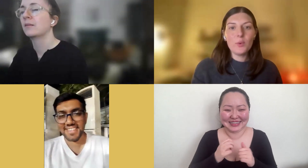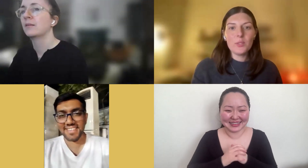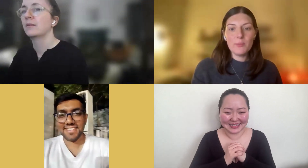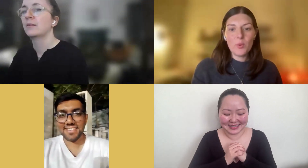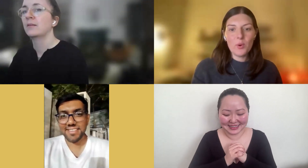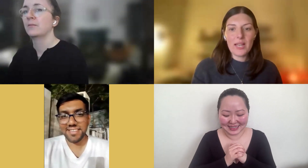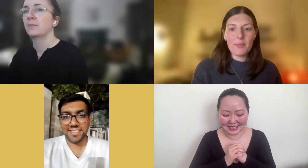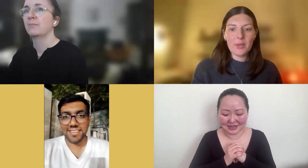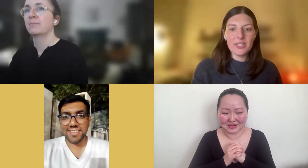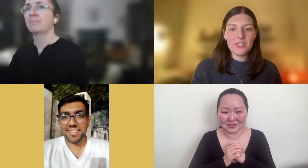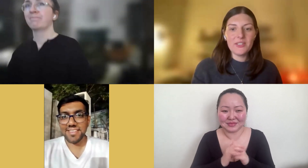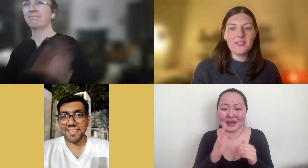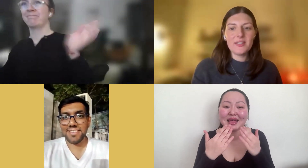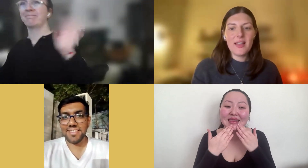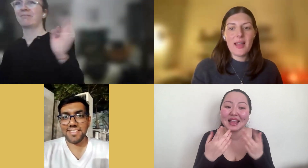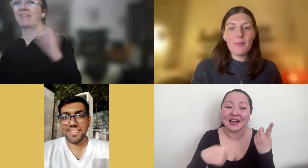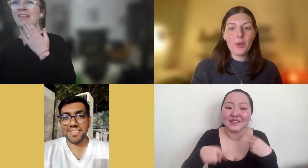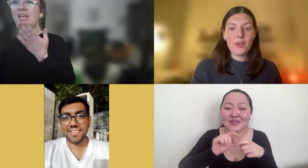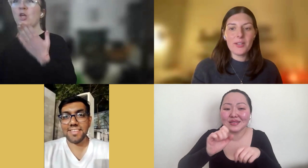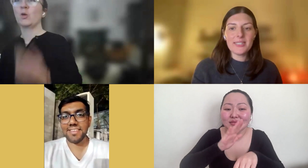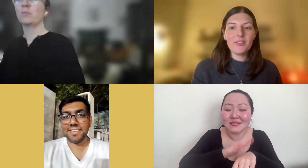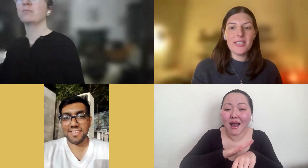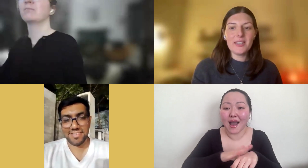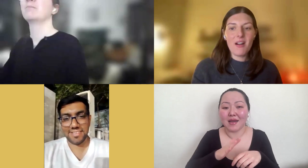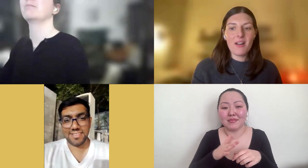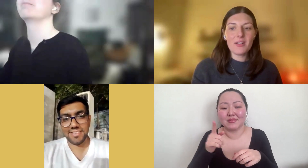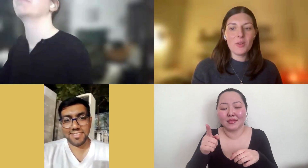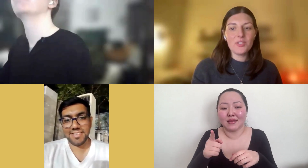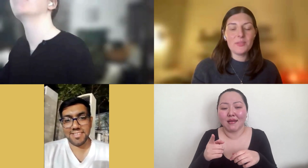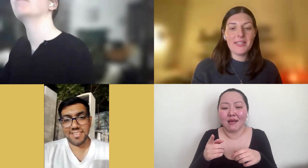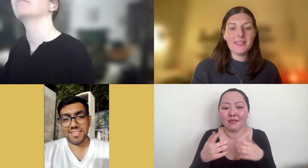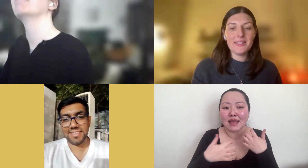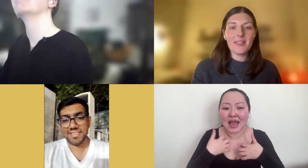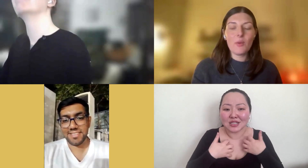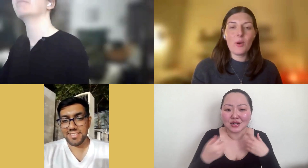We look forward to more collaborations and progress in creating art and culture experiences